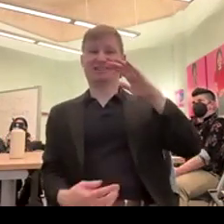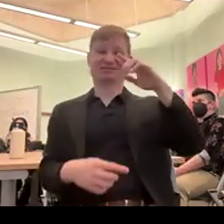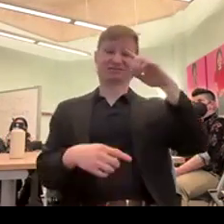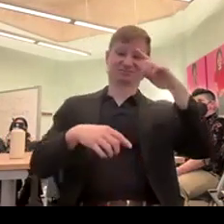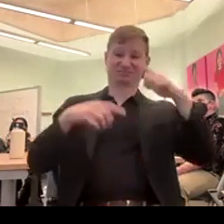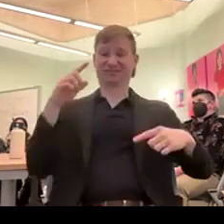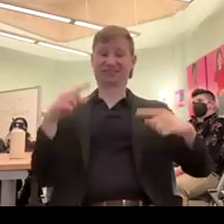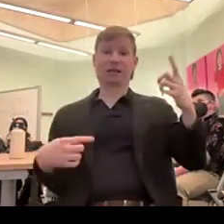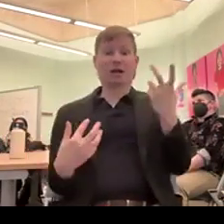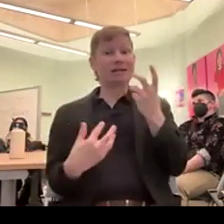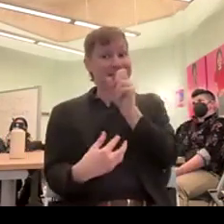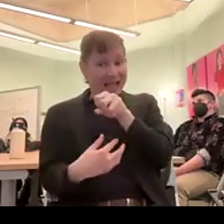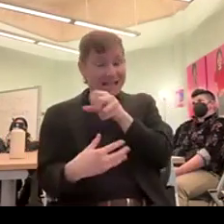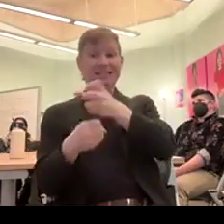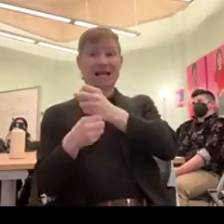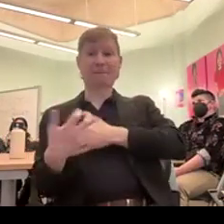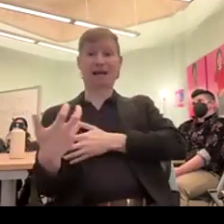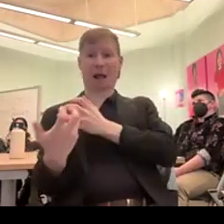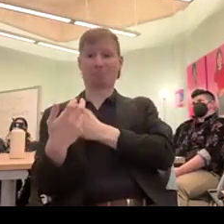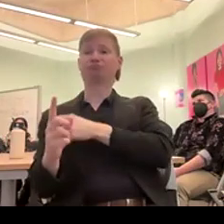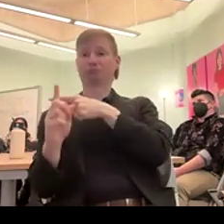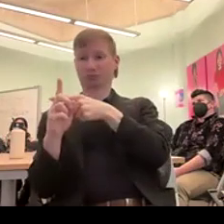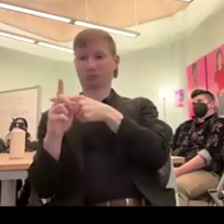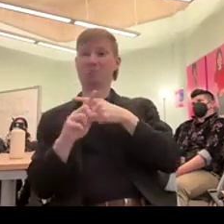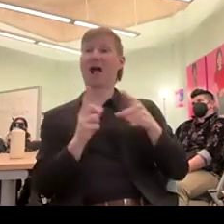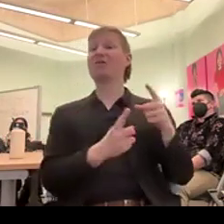that's been my experience. It's been kind of a mixed bag, like I've got the accommodations I